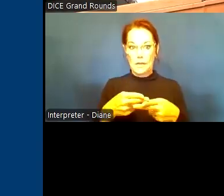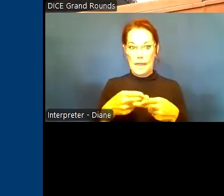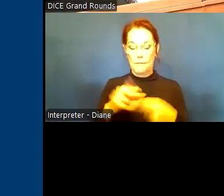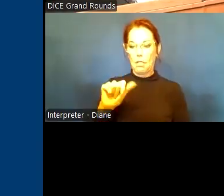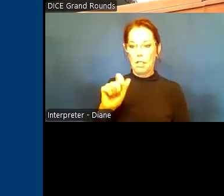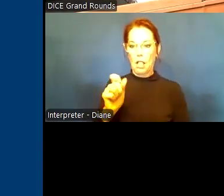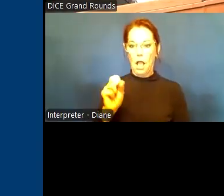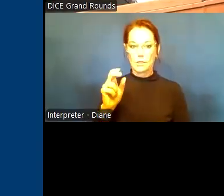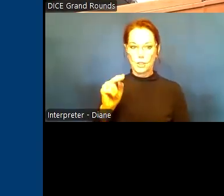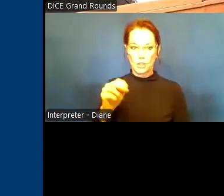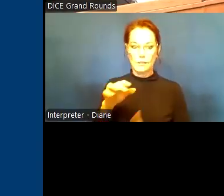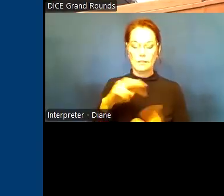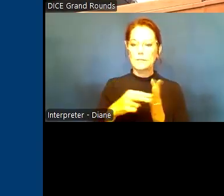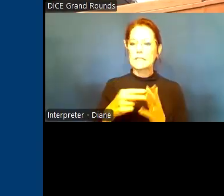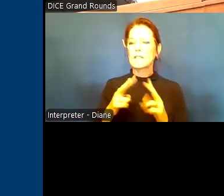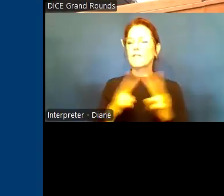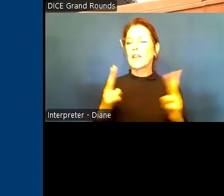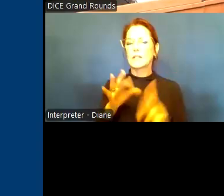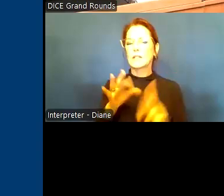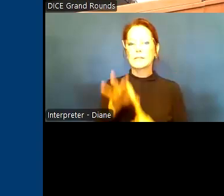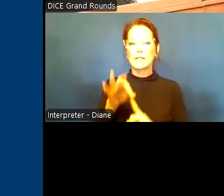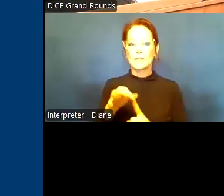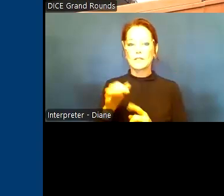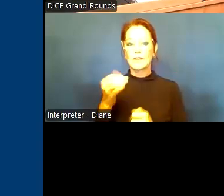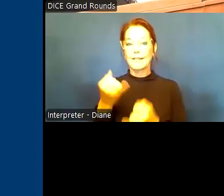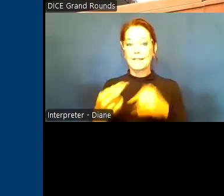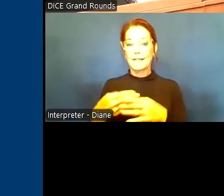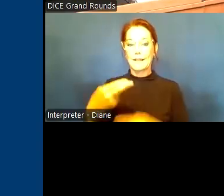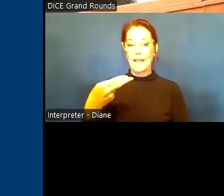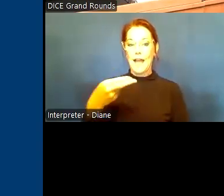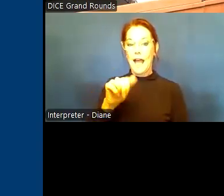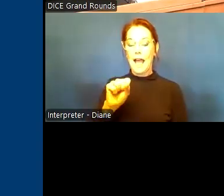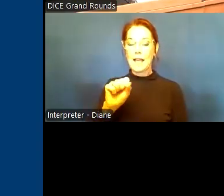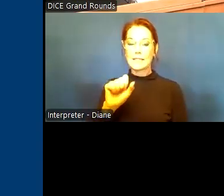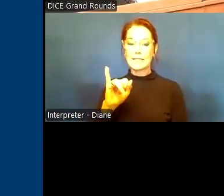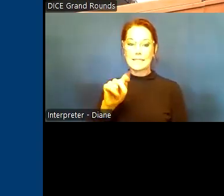and hich means Doctor Who smiles and laughs a lot and that was a name that was given to my maternal